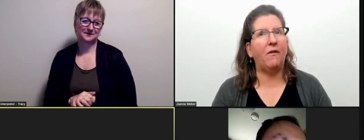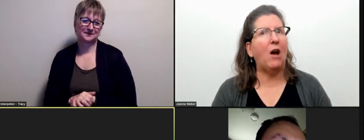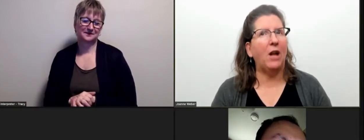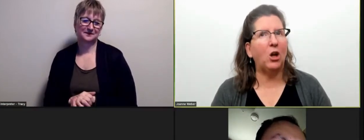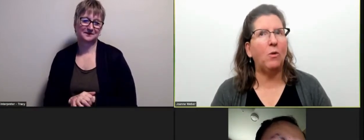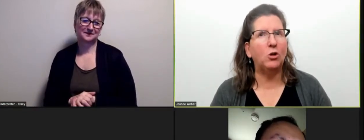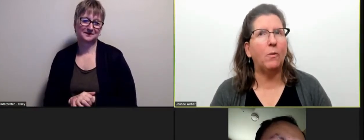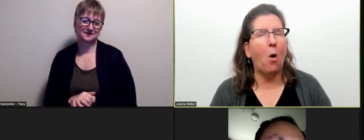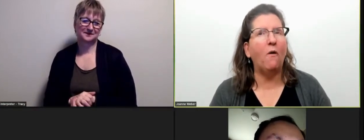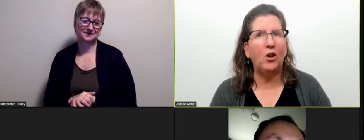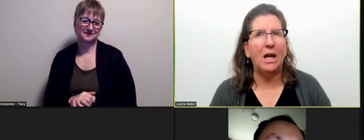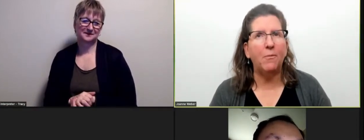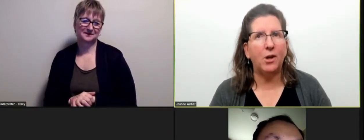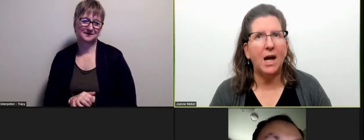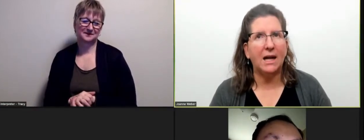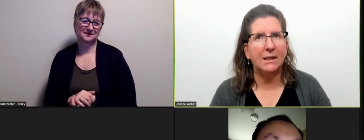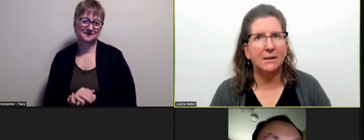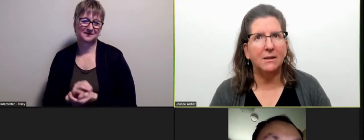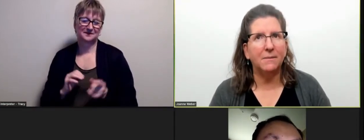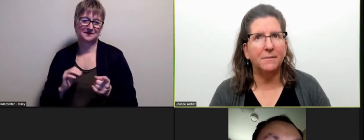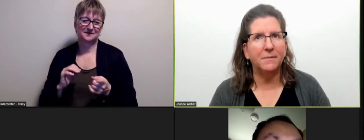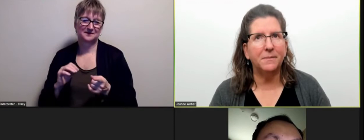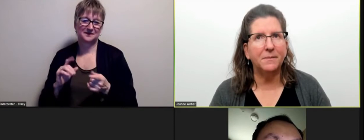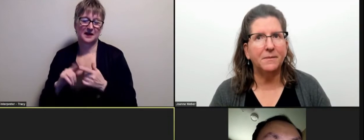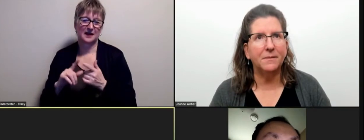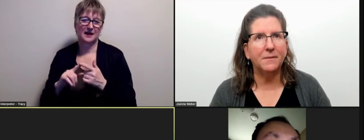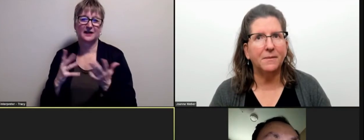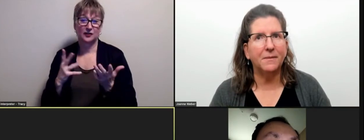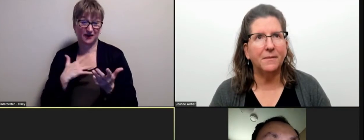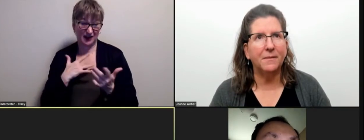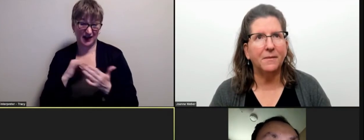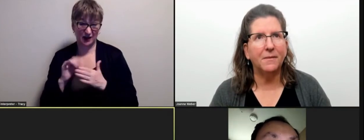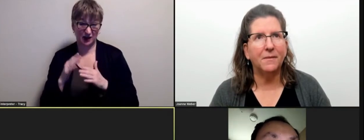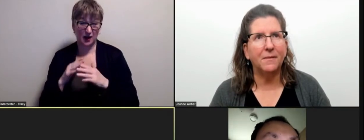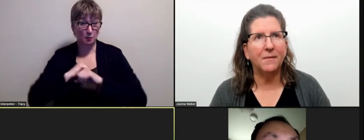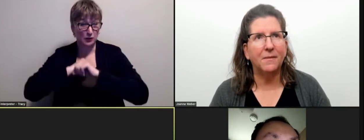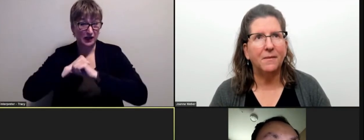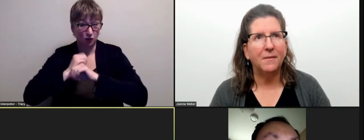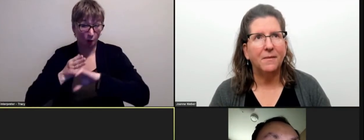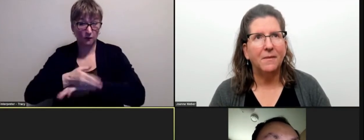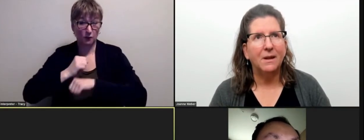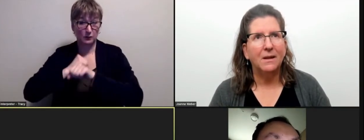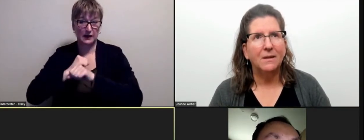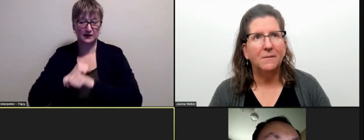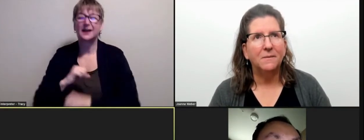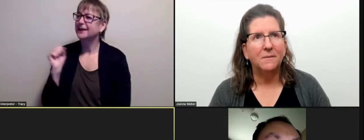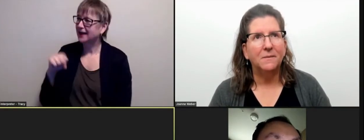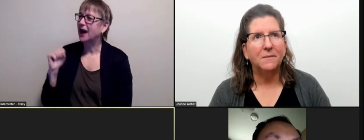Dr. Weber: It sounds like you were overly protected. Major: Yeah, overly protective.